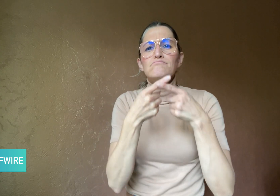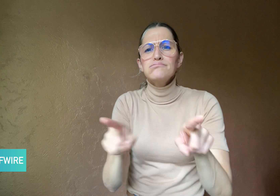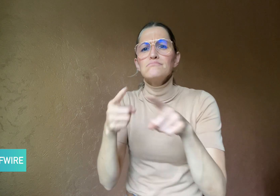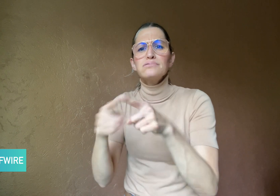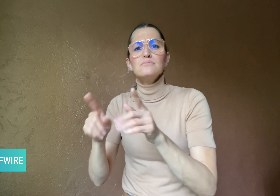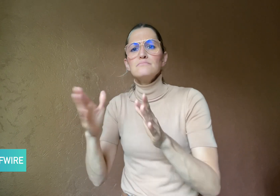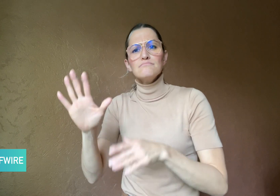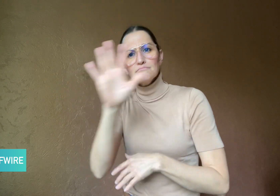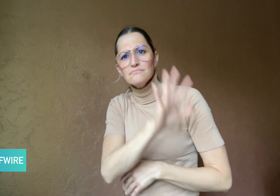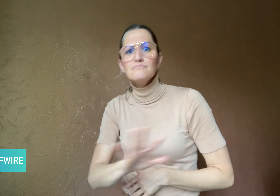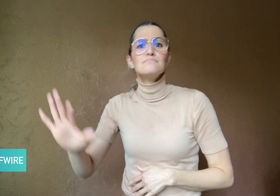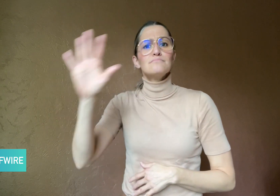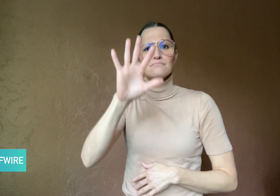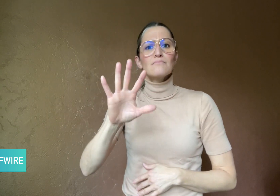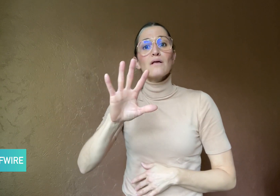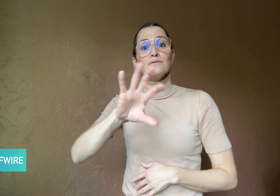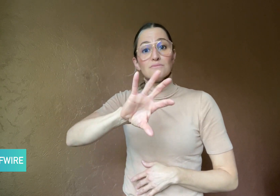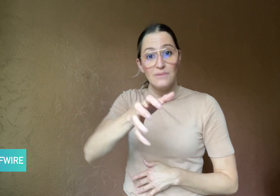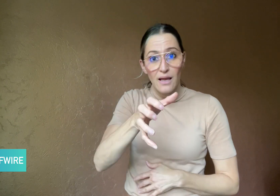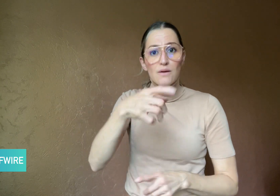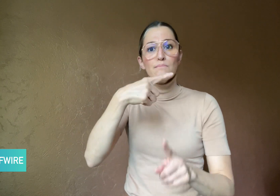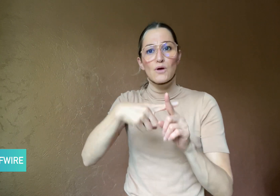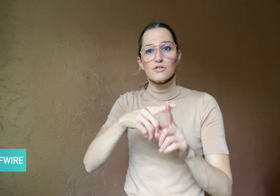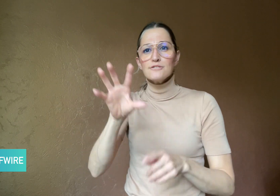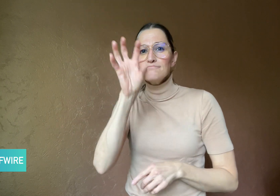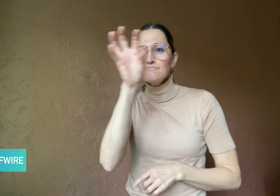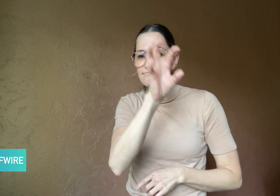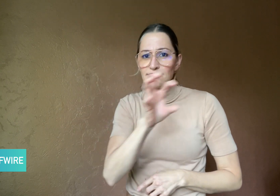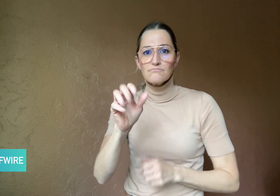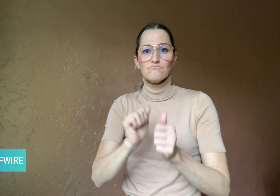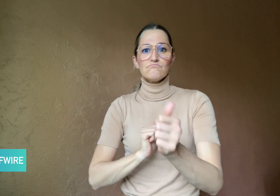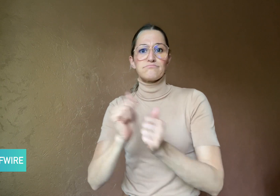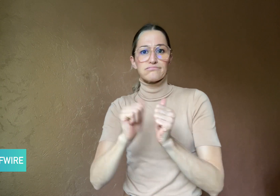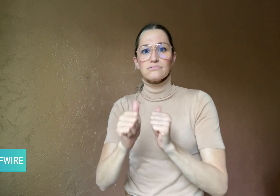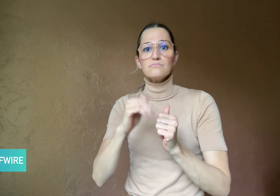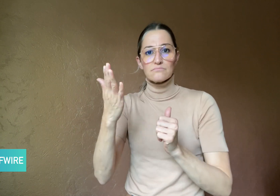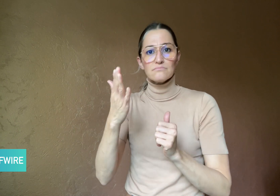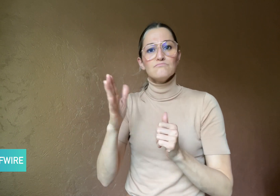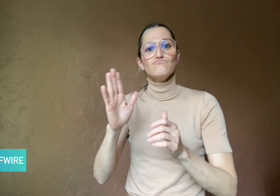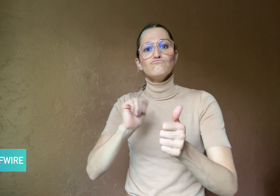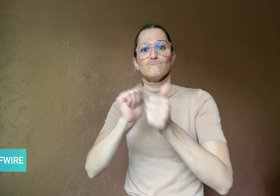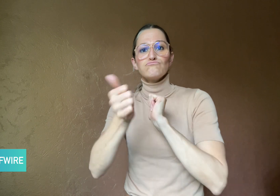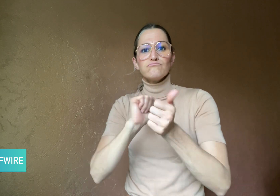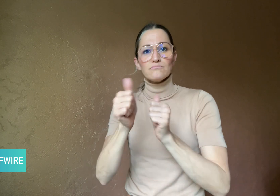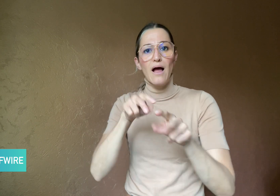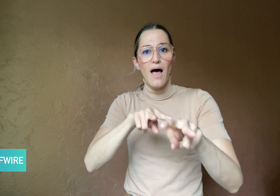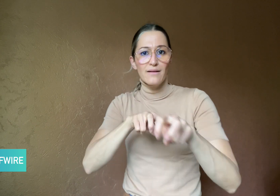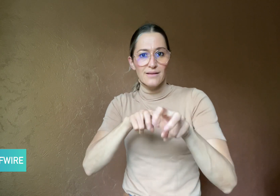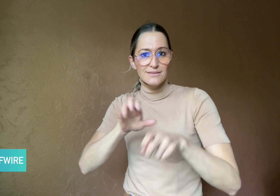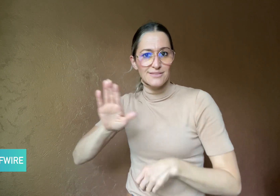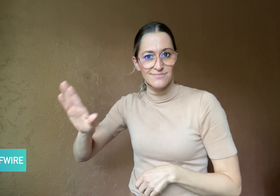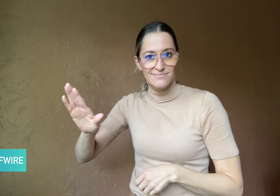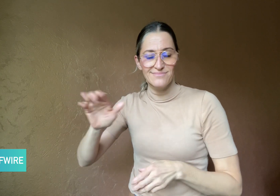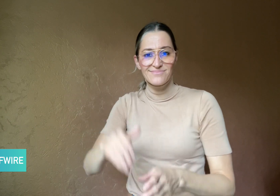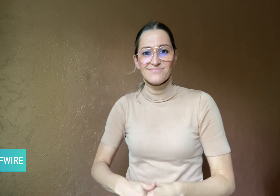and 1 bronze in various state and national track events.